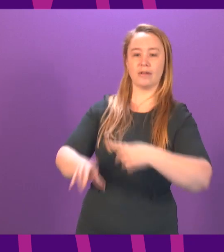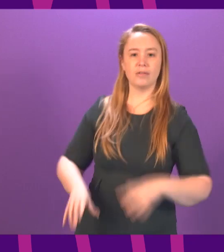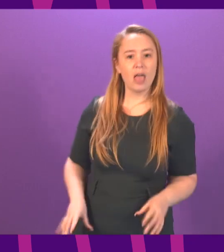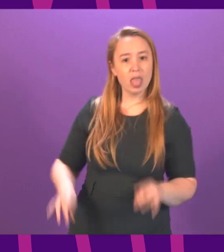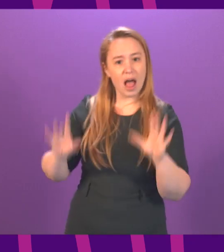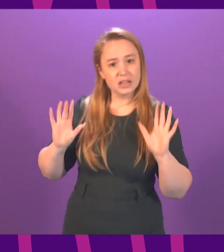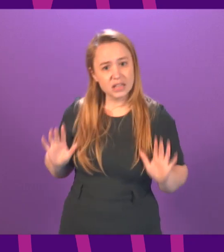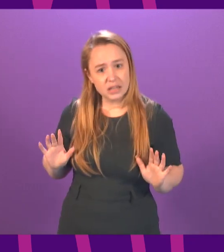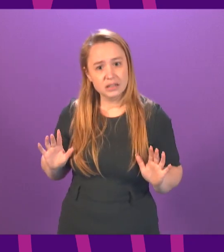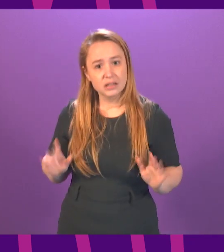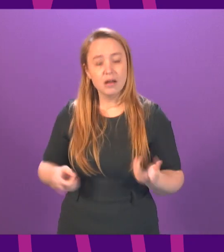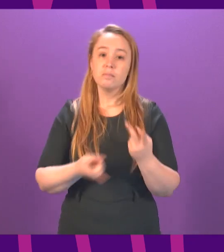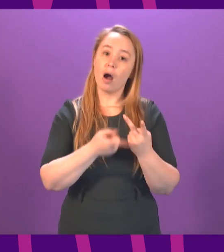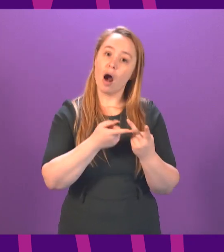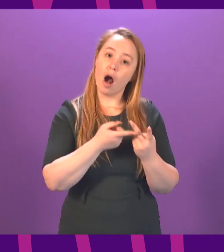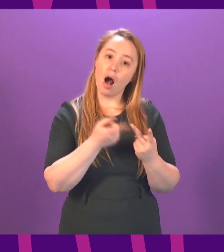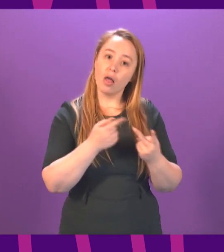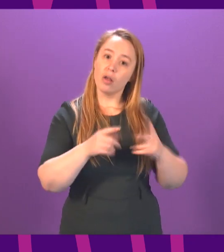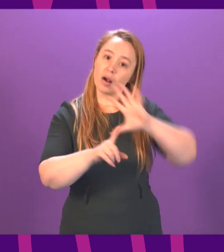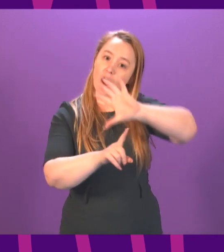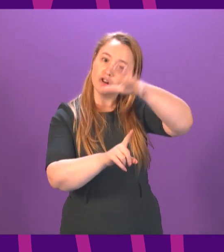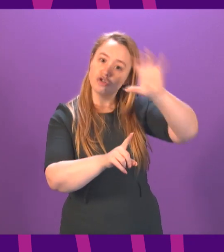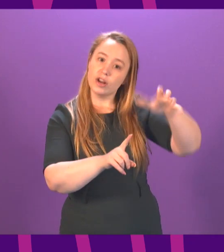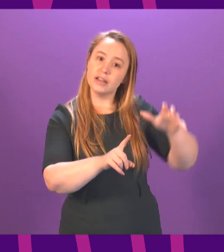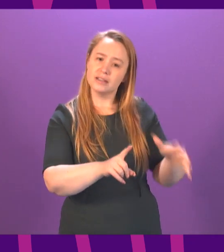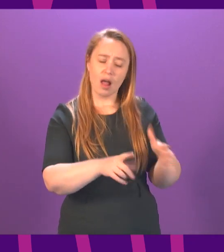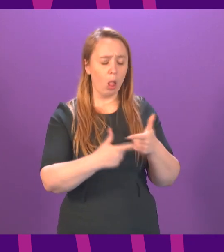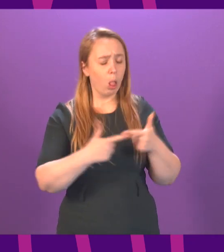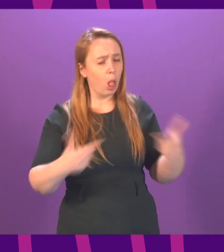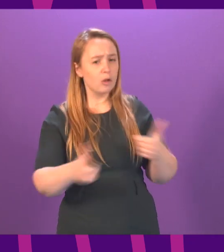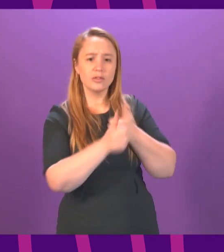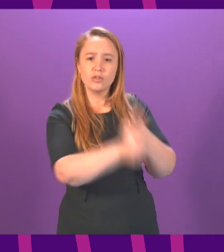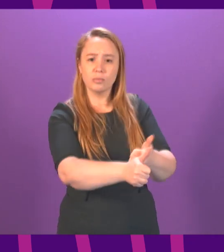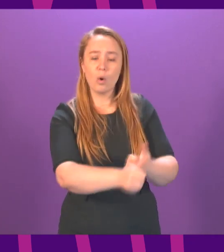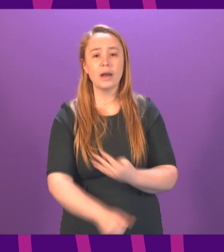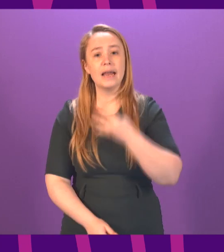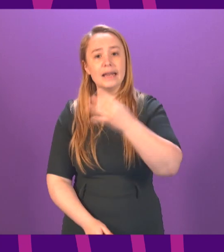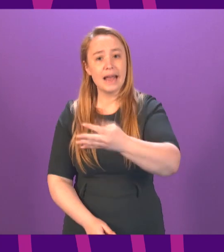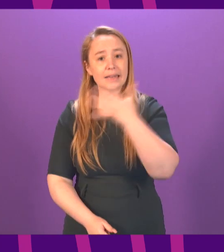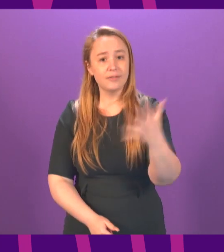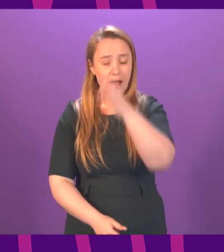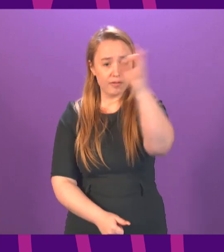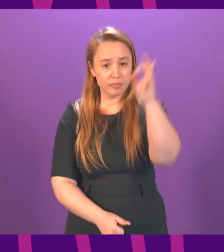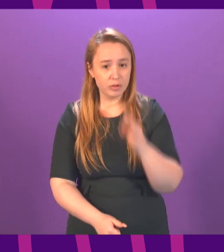world in which proper support is on offer, as many as 95 per cent of people are managing to follow